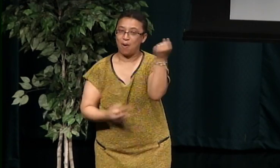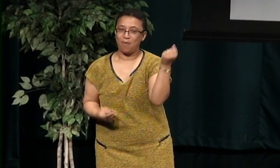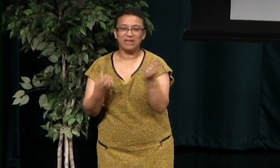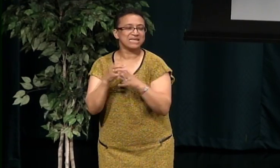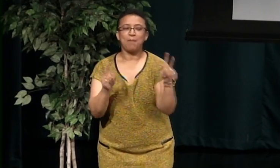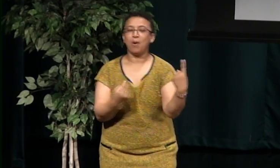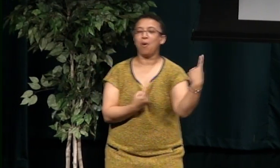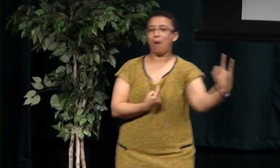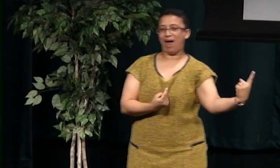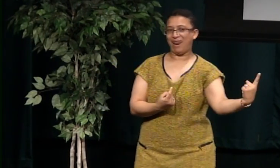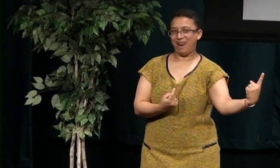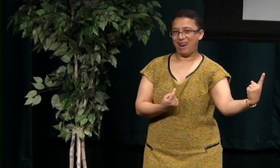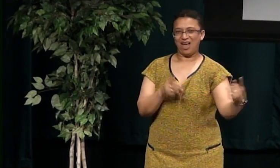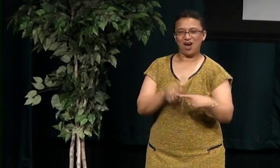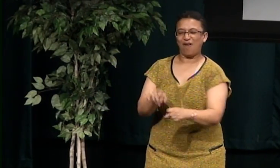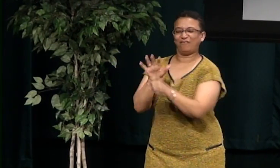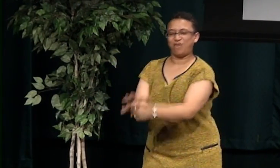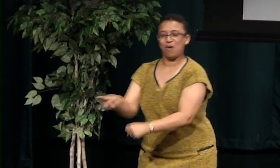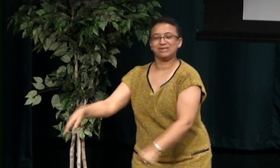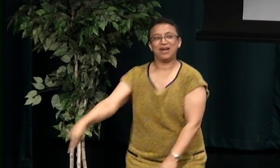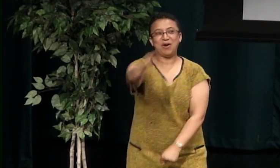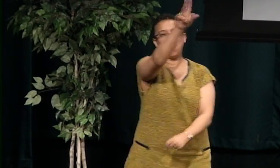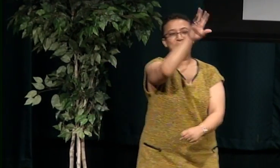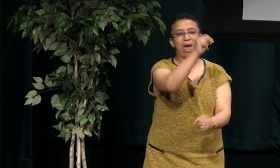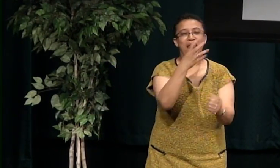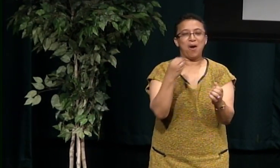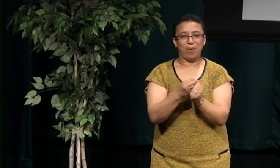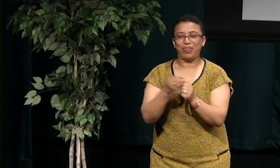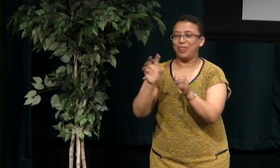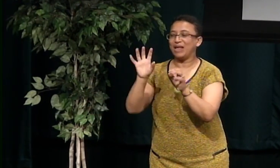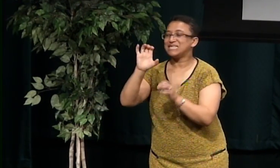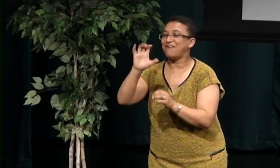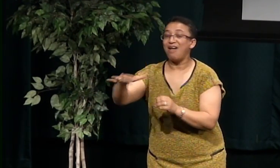You want to sign and ratify. Not do one or the other.